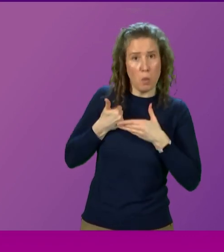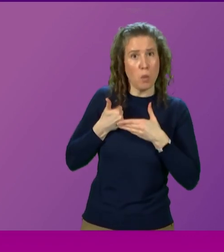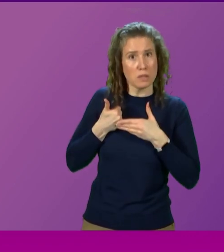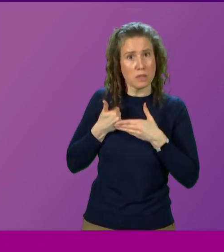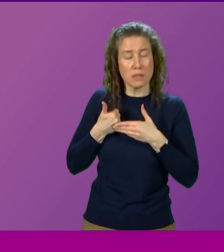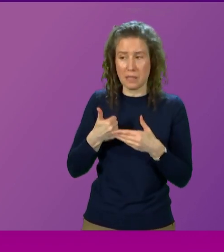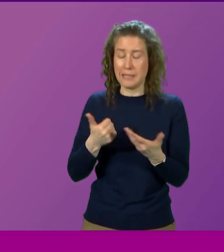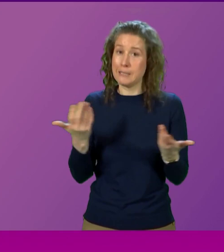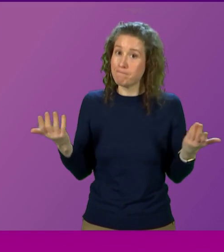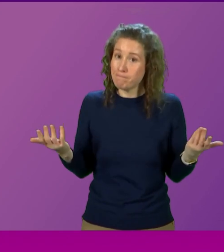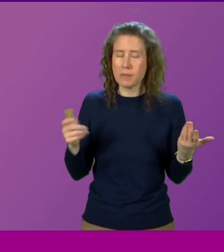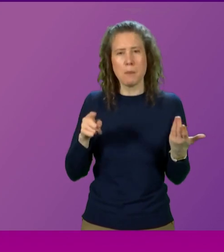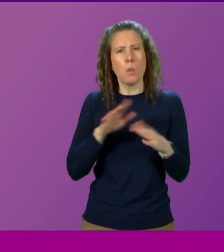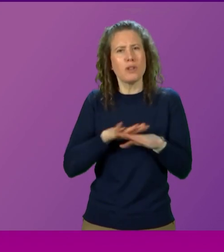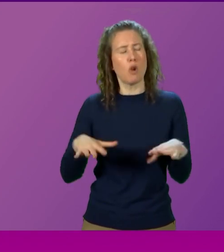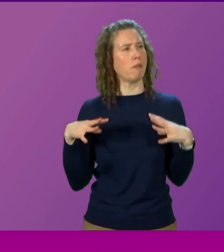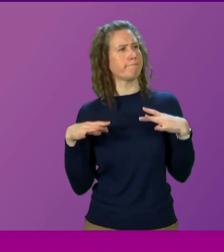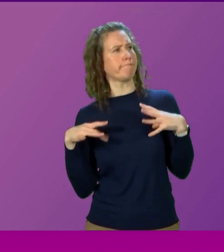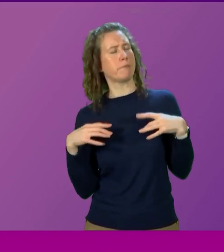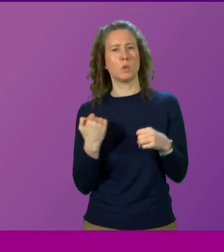We are not standing by and doing nothing.